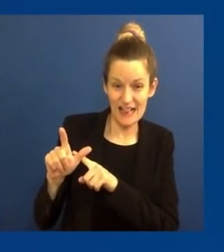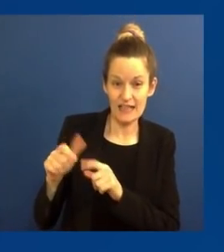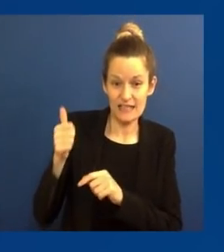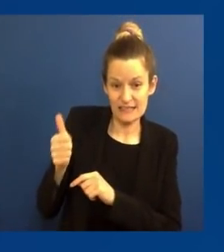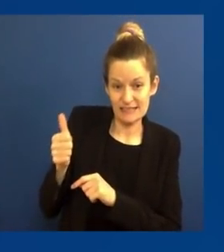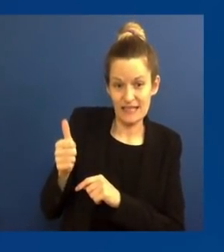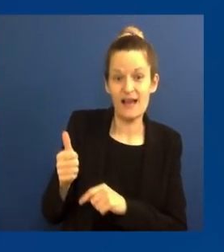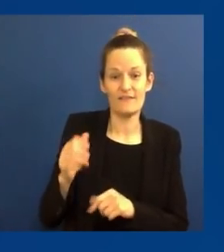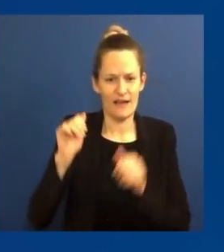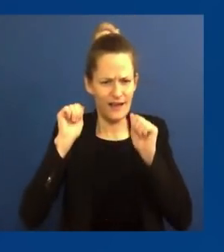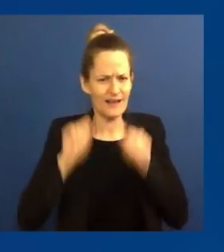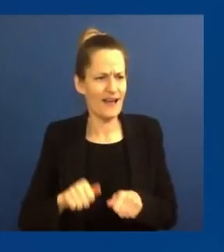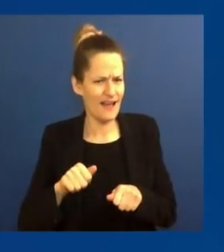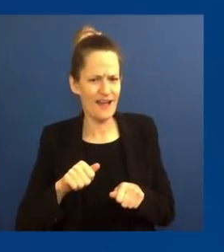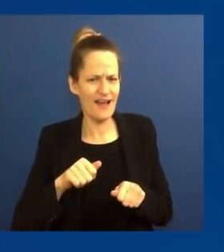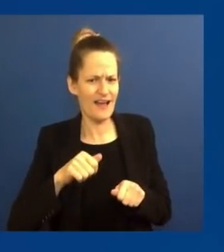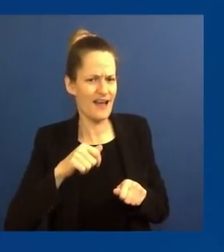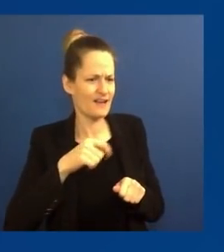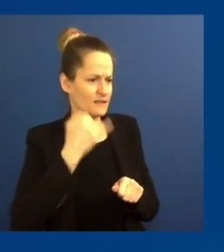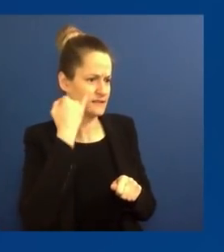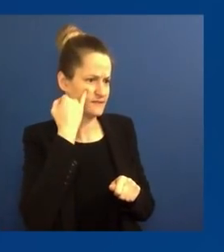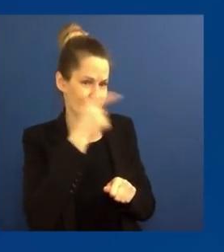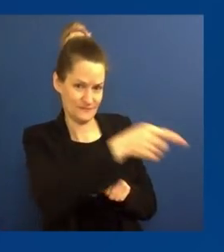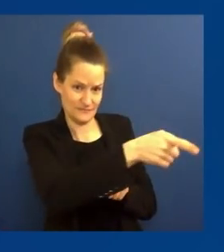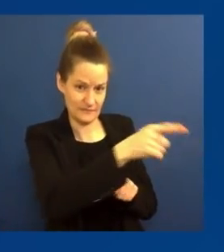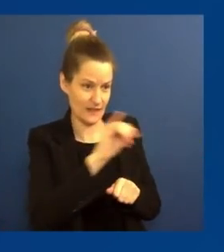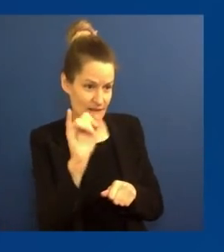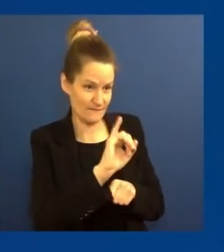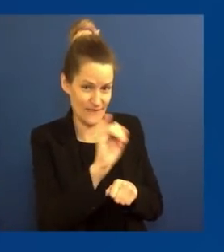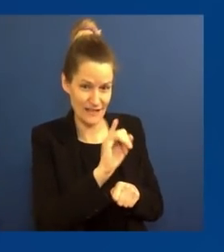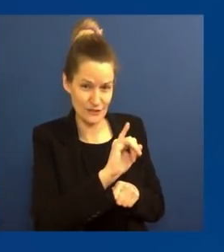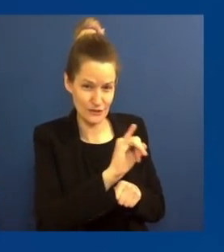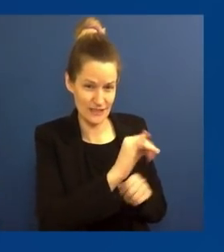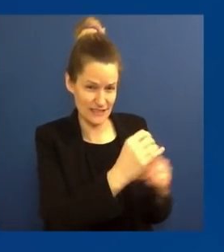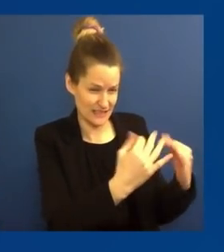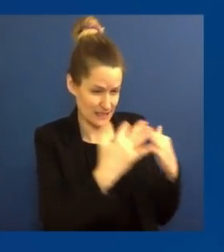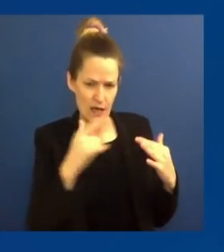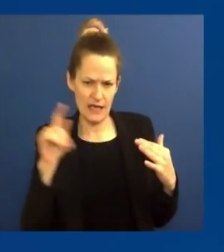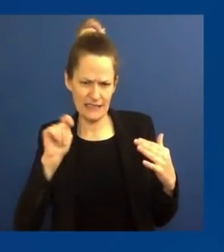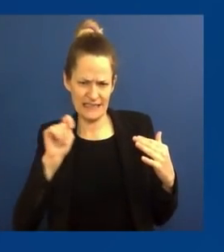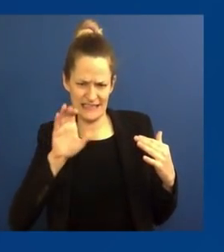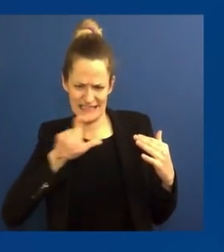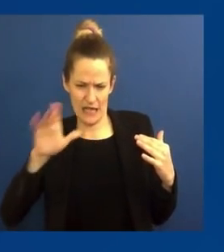by eliminating the virus-infected cells. They have a greater breadth;